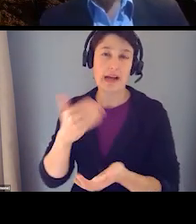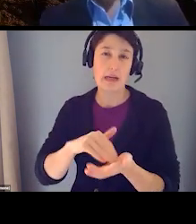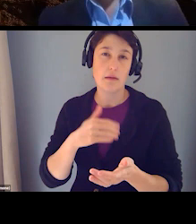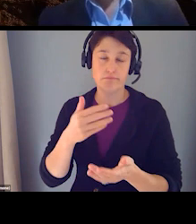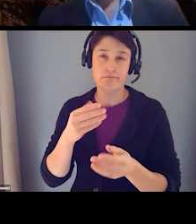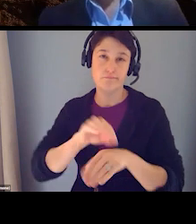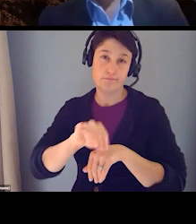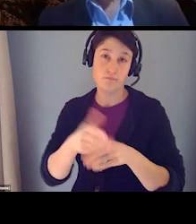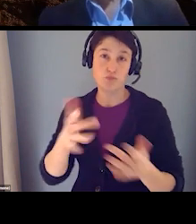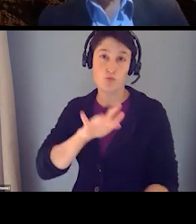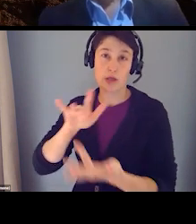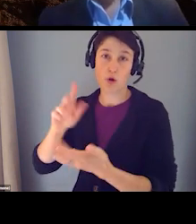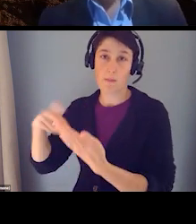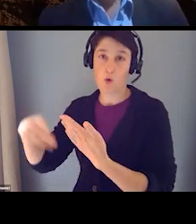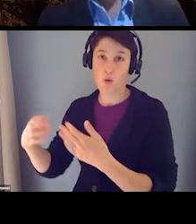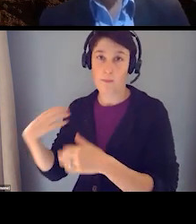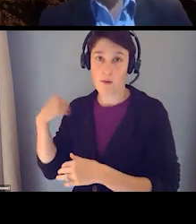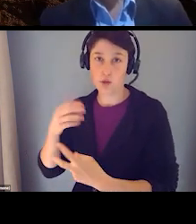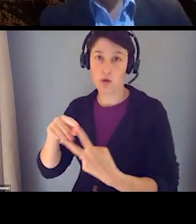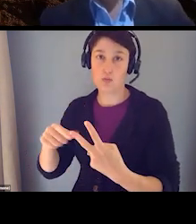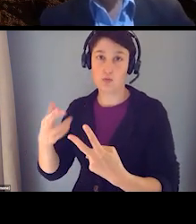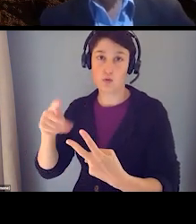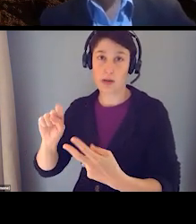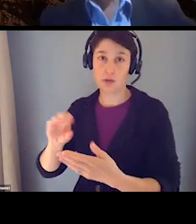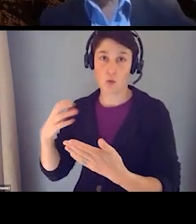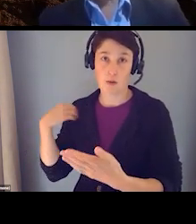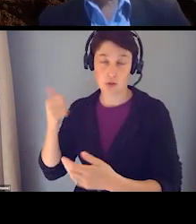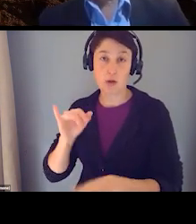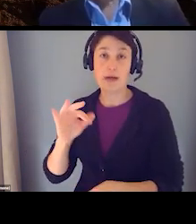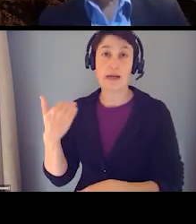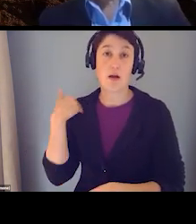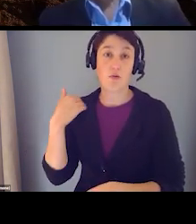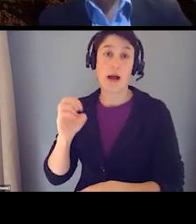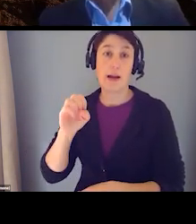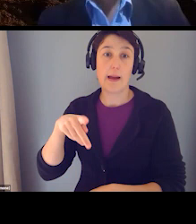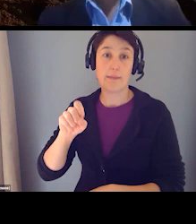if you have EPSCoR funds attached to your award and you're transferring to a non-EPSCoR state.